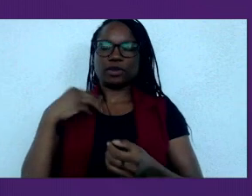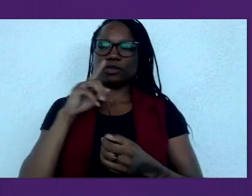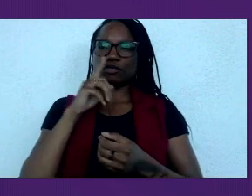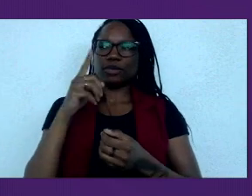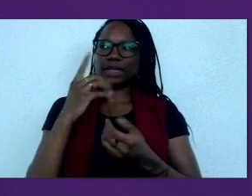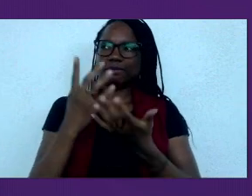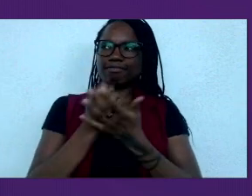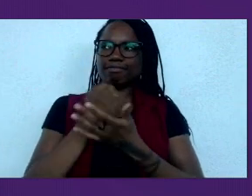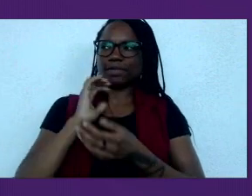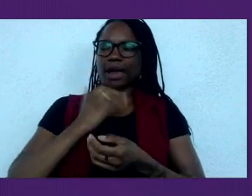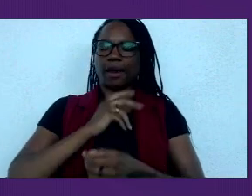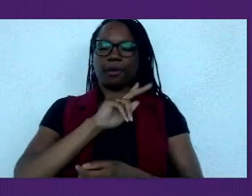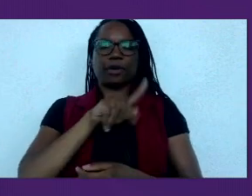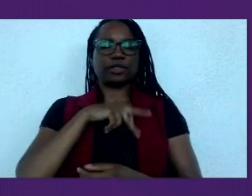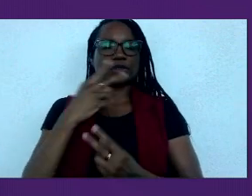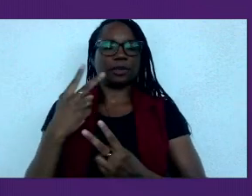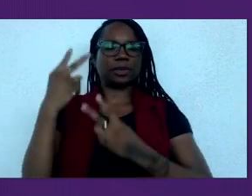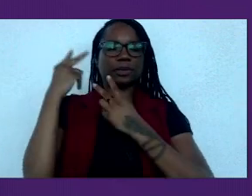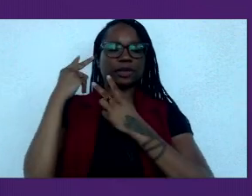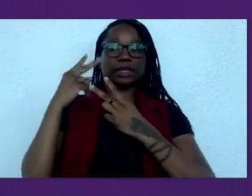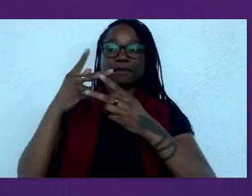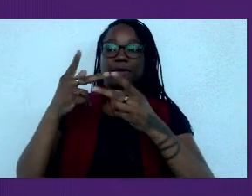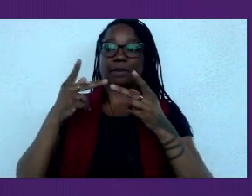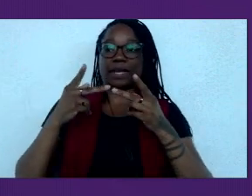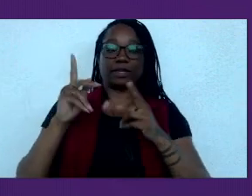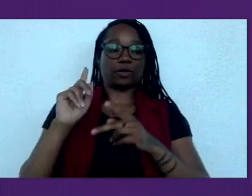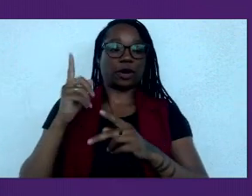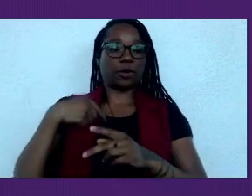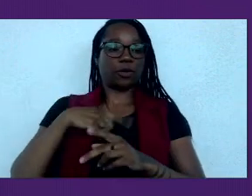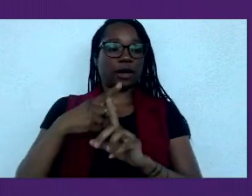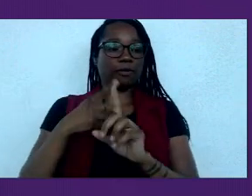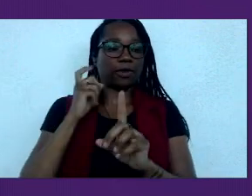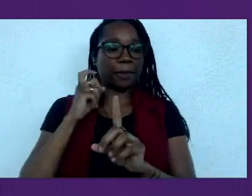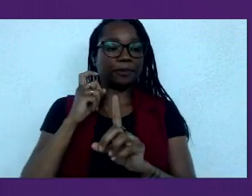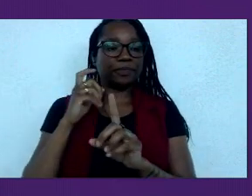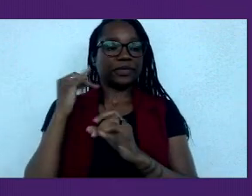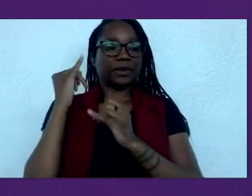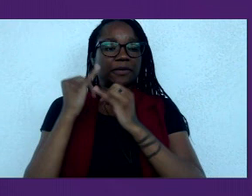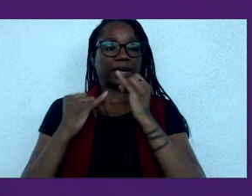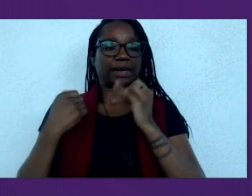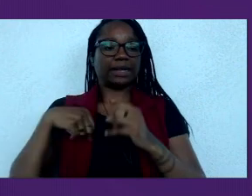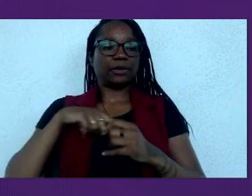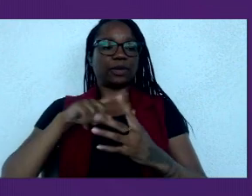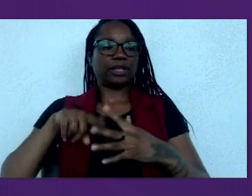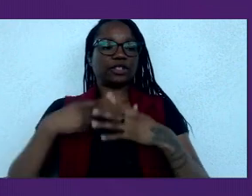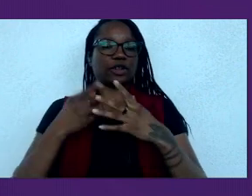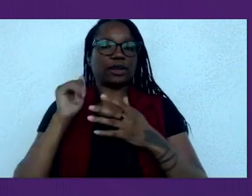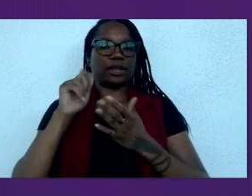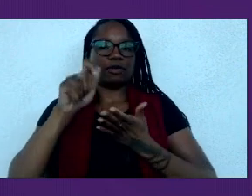places we're from. And finally, we began the writing process from our very own 'I am From'